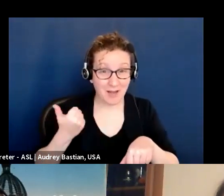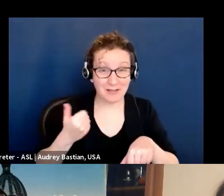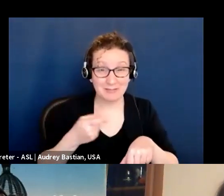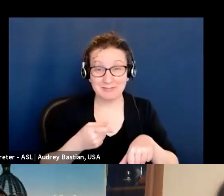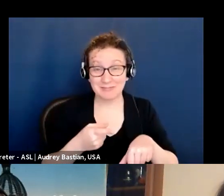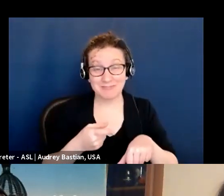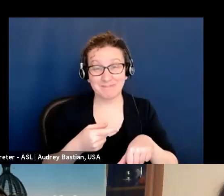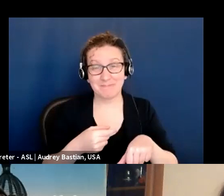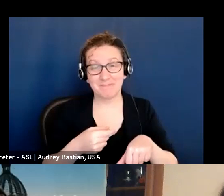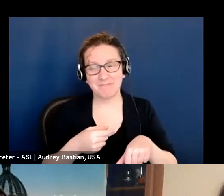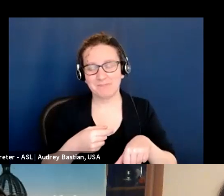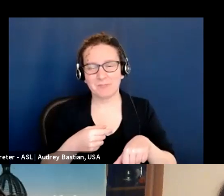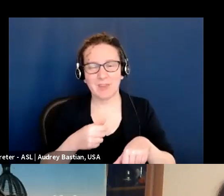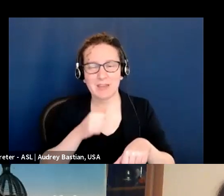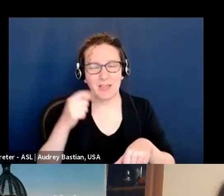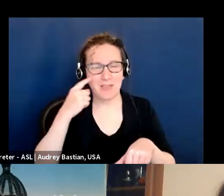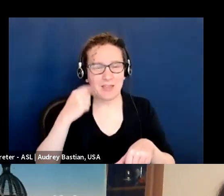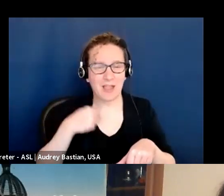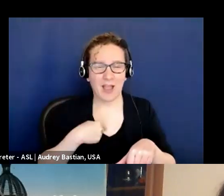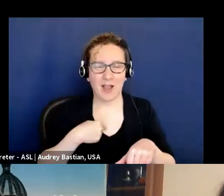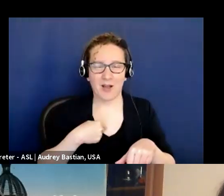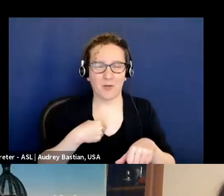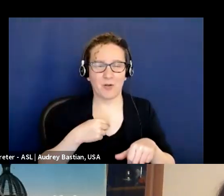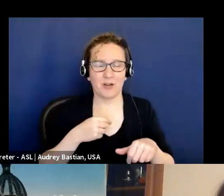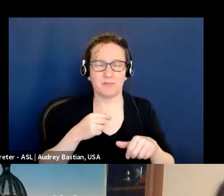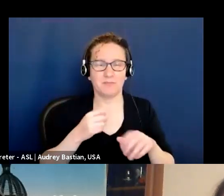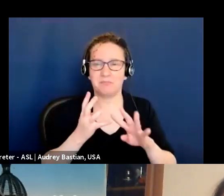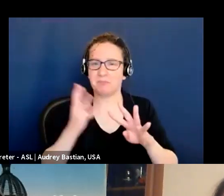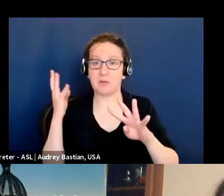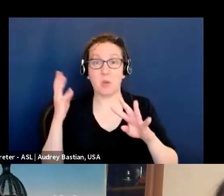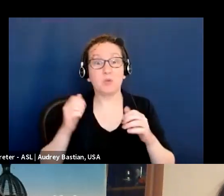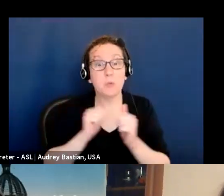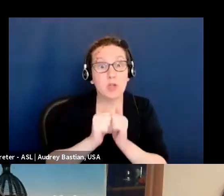um, you know go to the final and stuff like that. And I was saying that yeah.